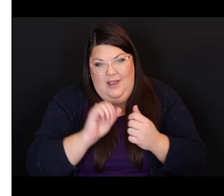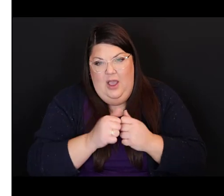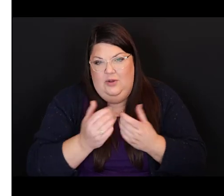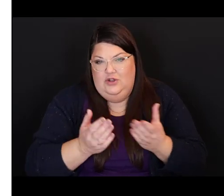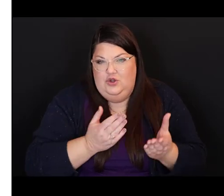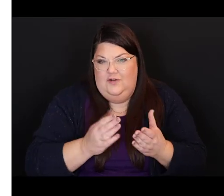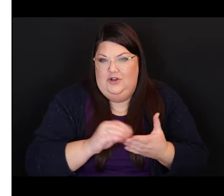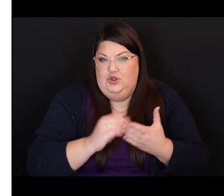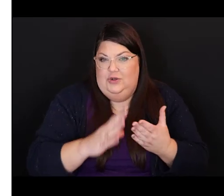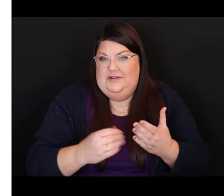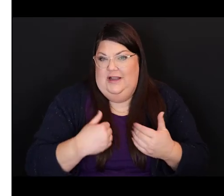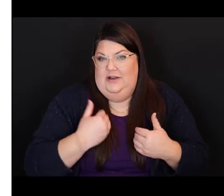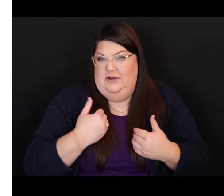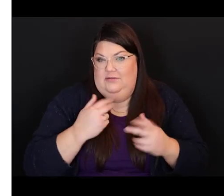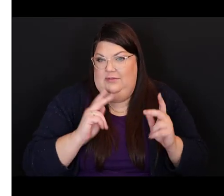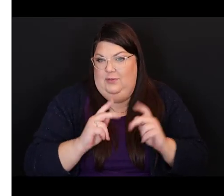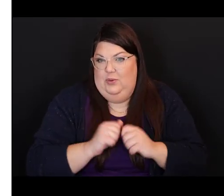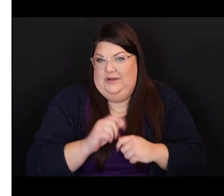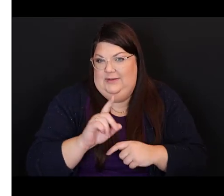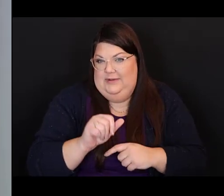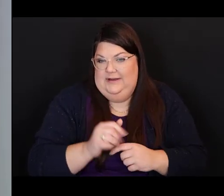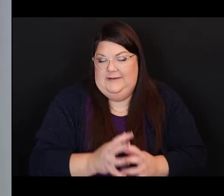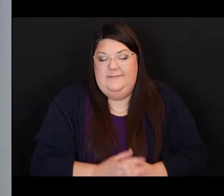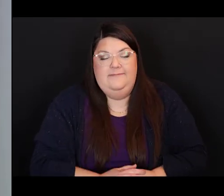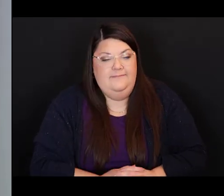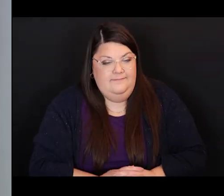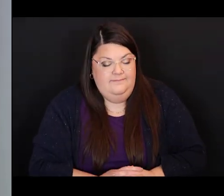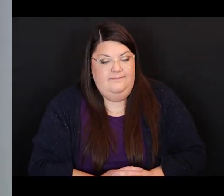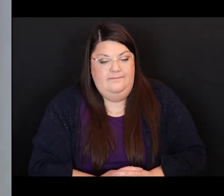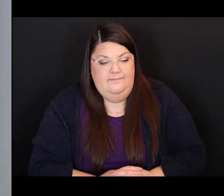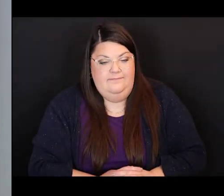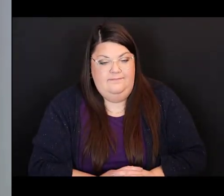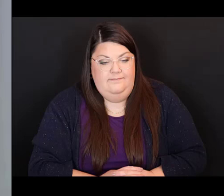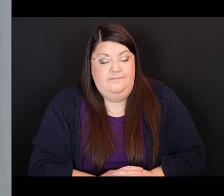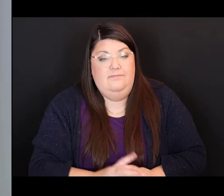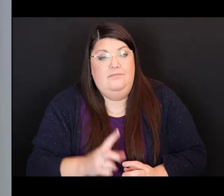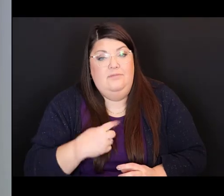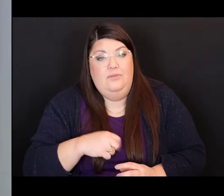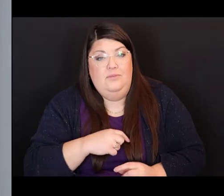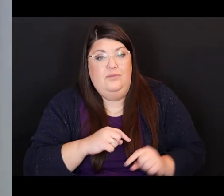serving students and youth with disabilities. [John] Yeah so when we went back and we looked at